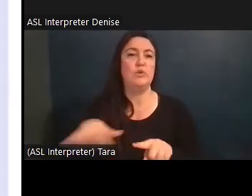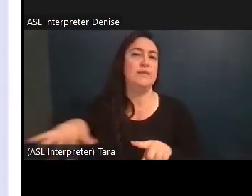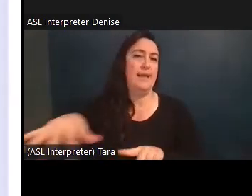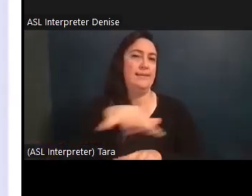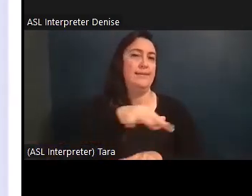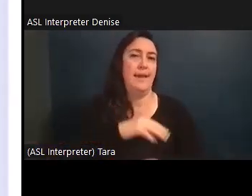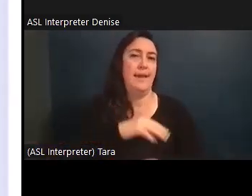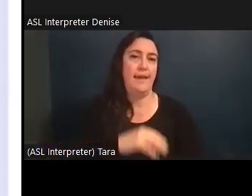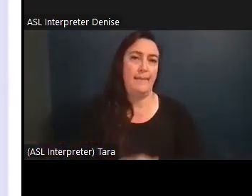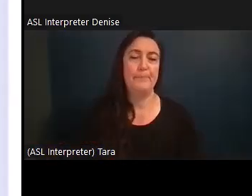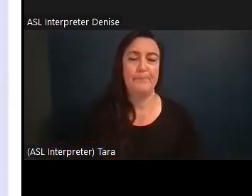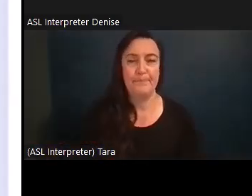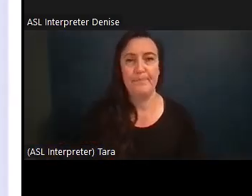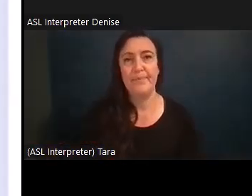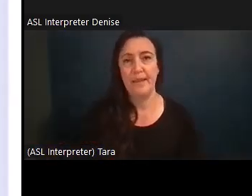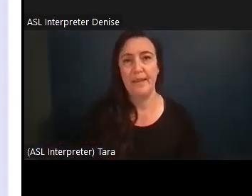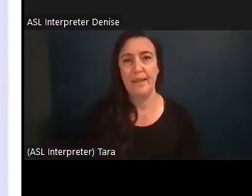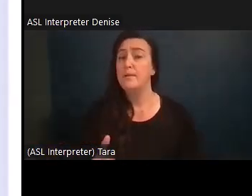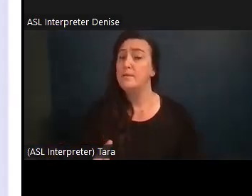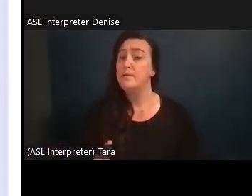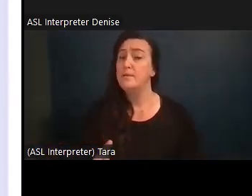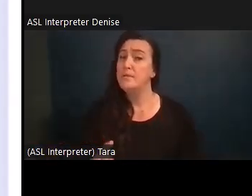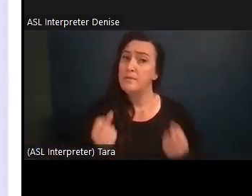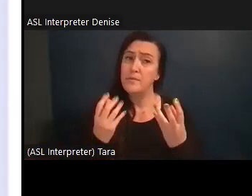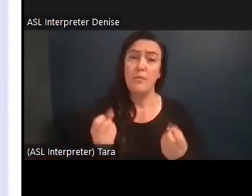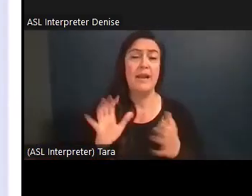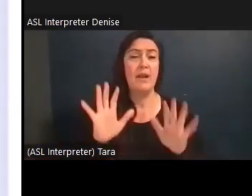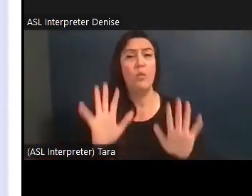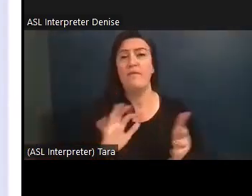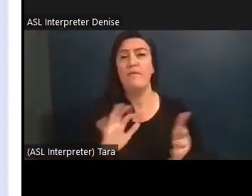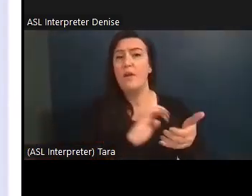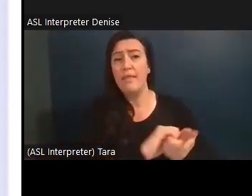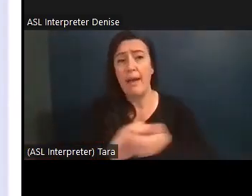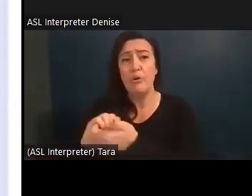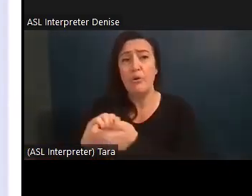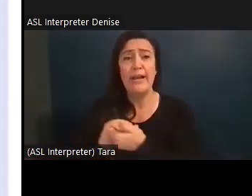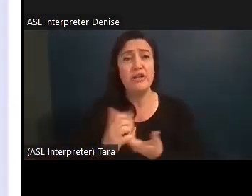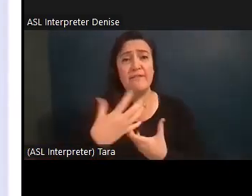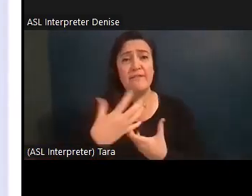There were so many wonderful collaborators and funding. ARS is